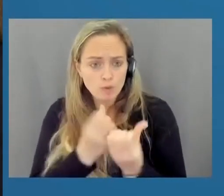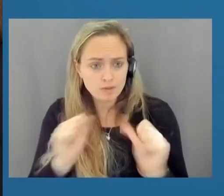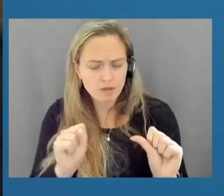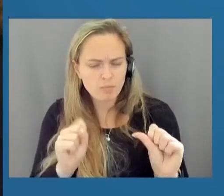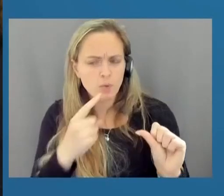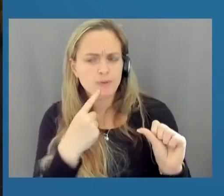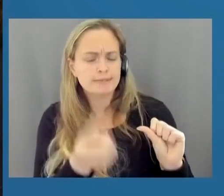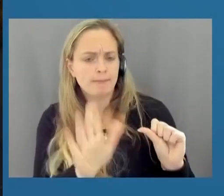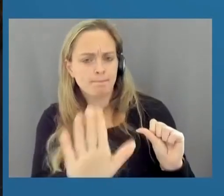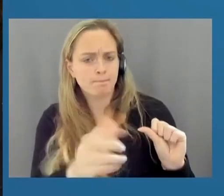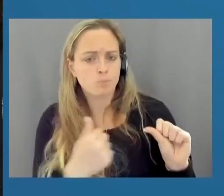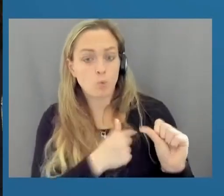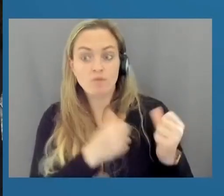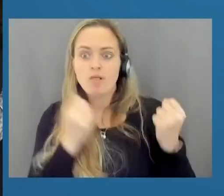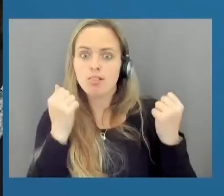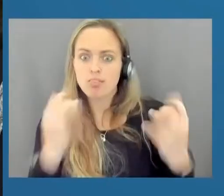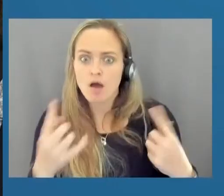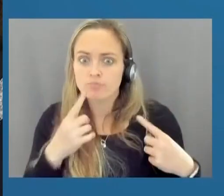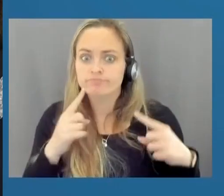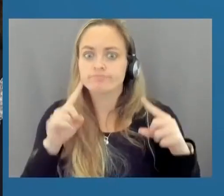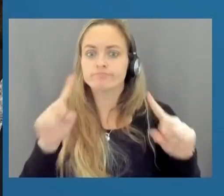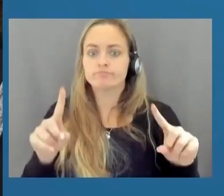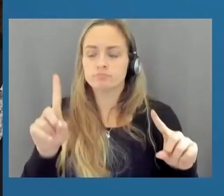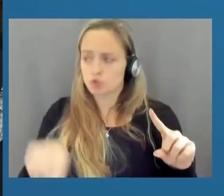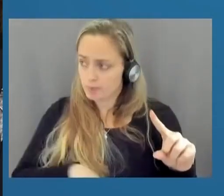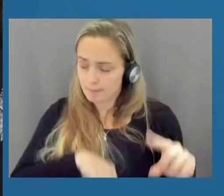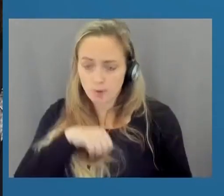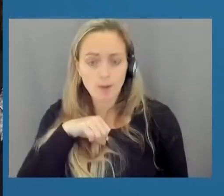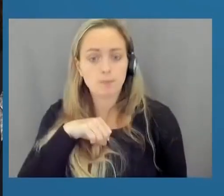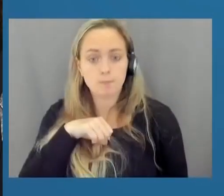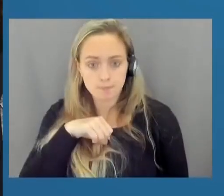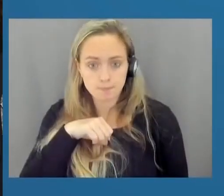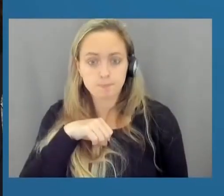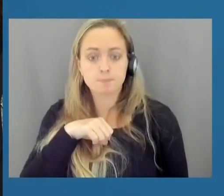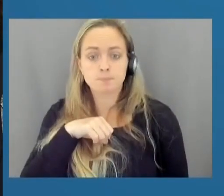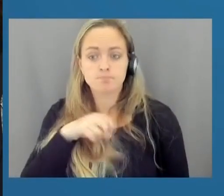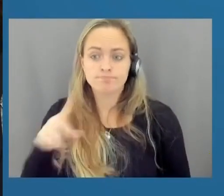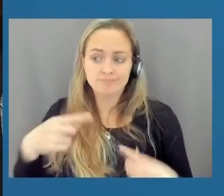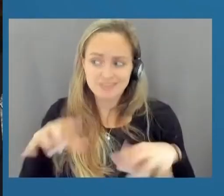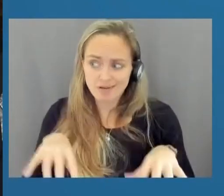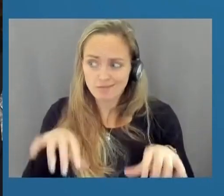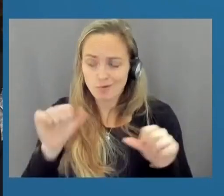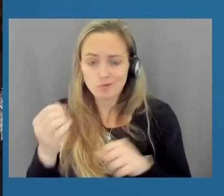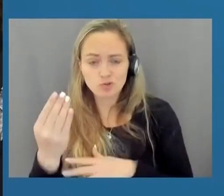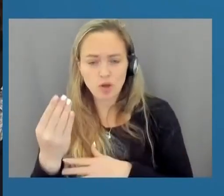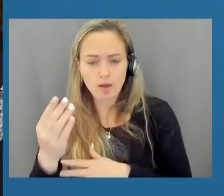we've have a lot of accomplishments and you should all be proud of this. Uh, since I took office, I've been tracking the data.